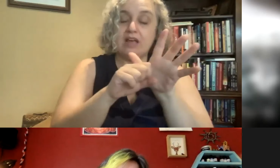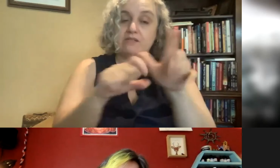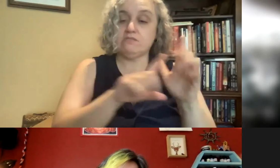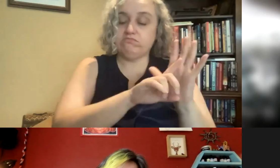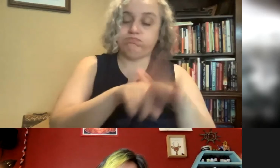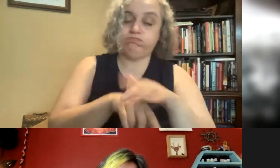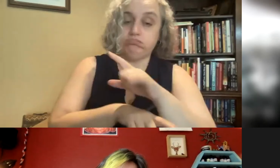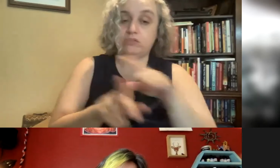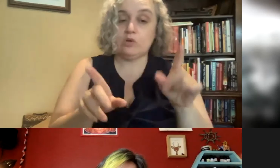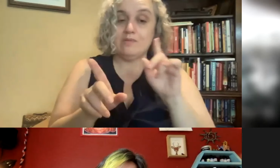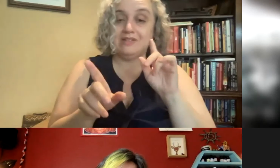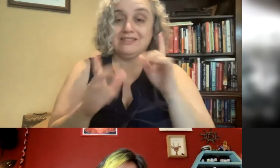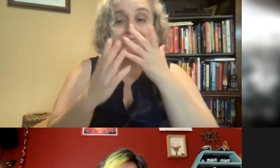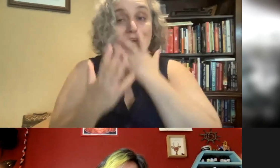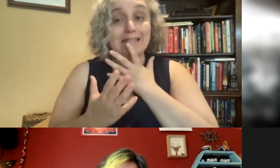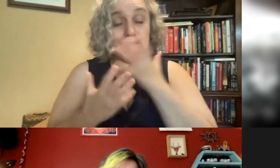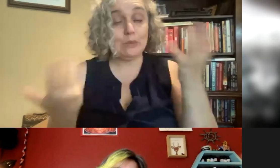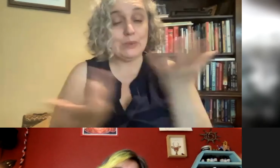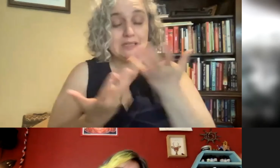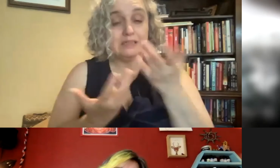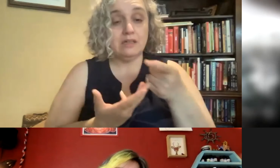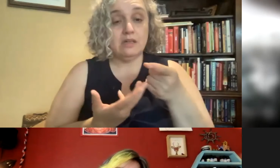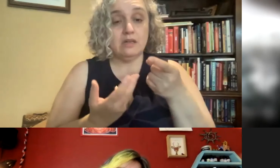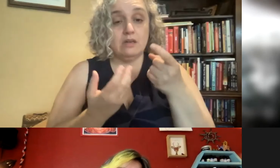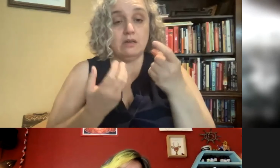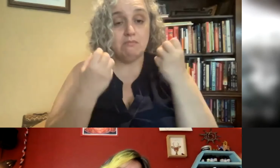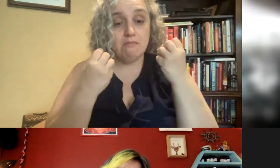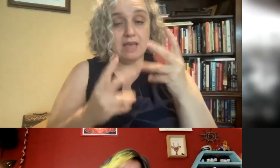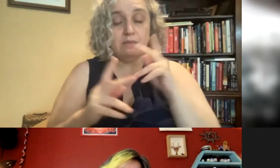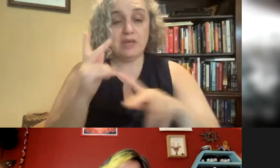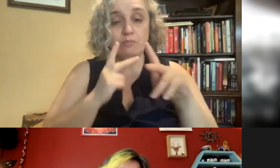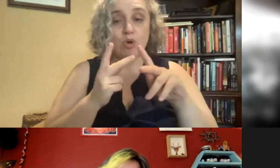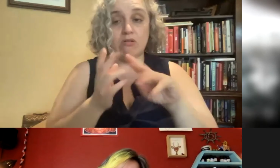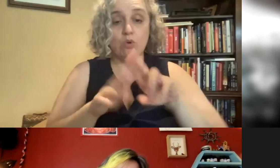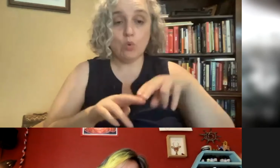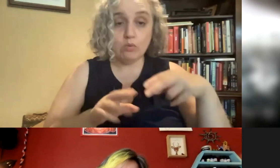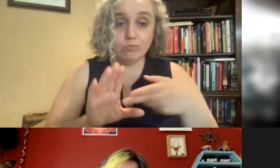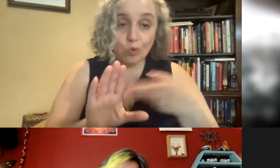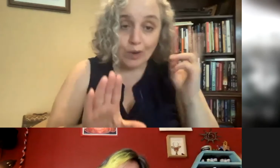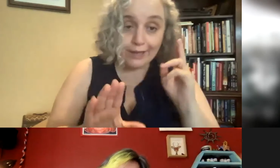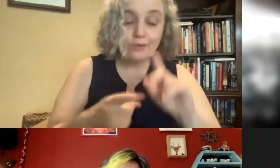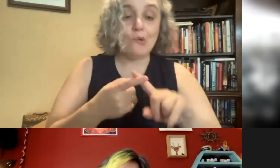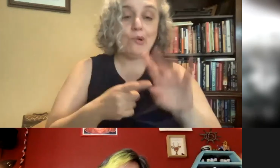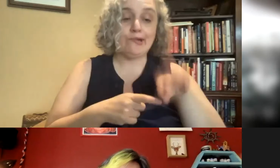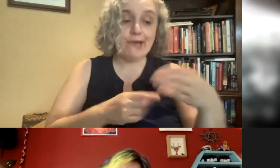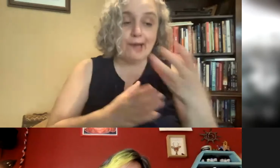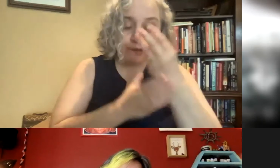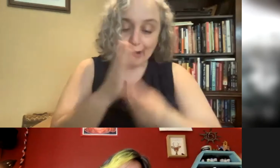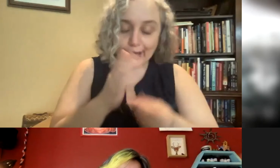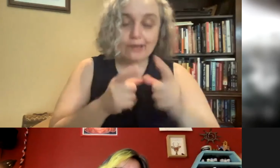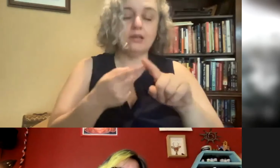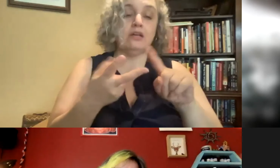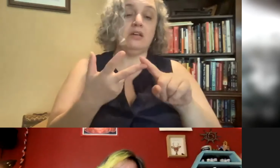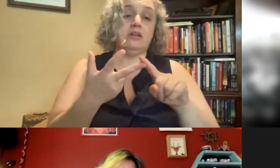because we've lost a lot of workers. The workers that remain have more power